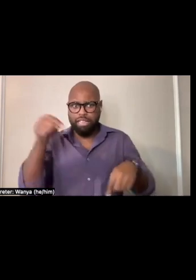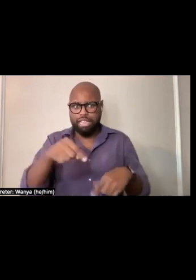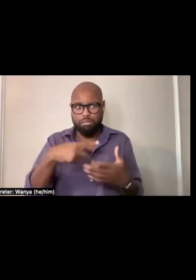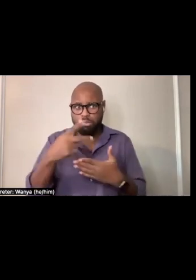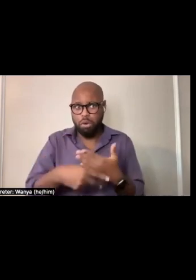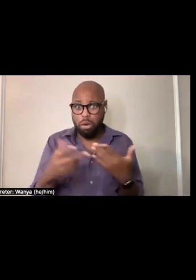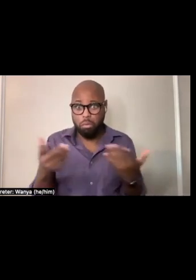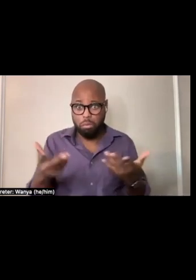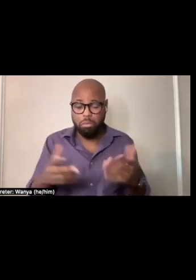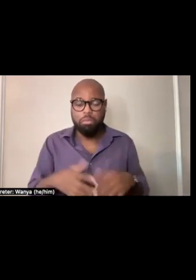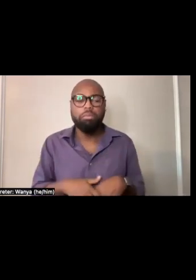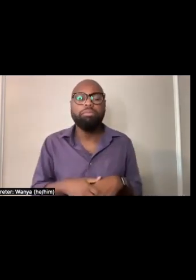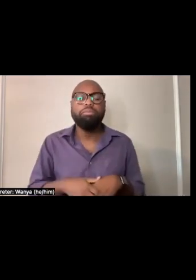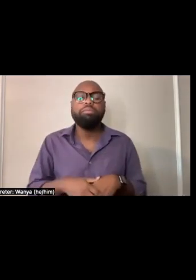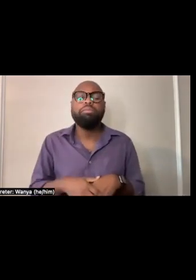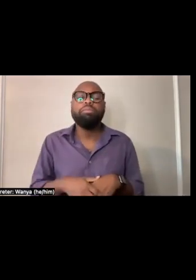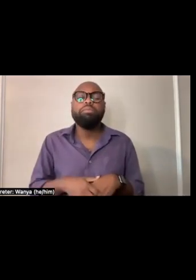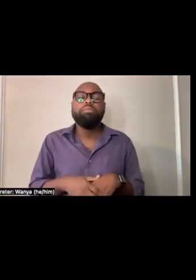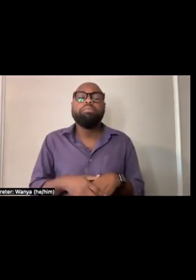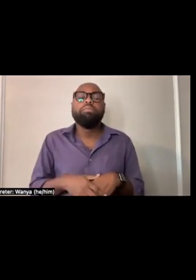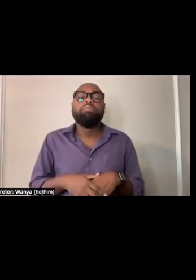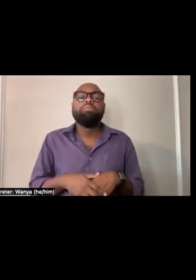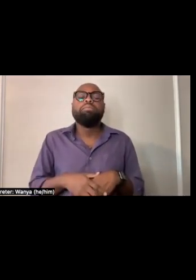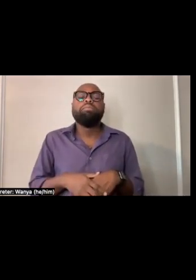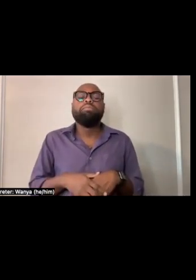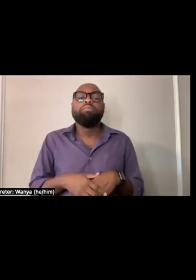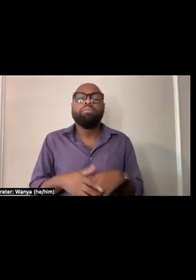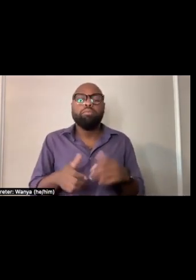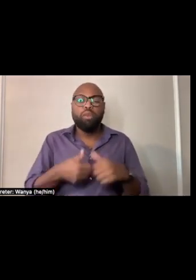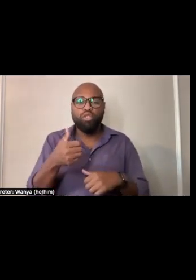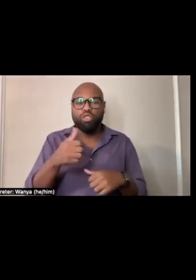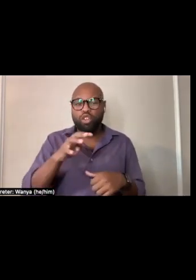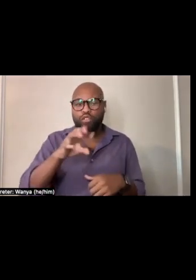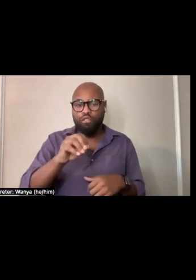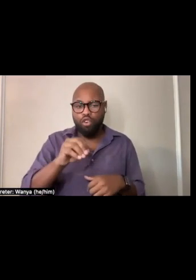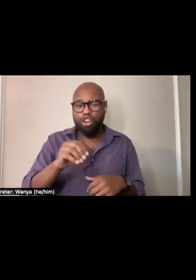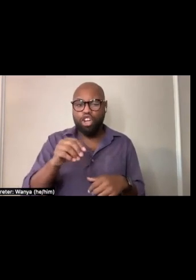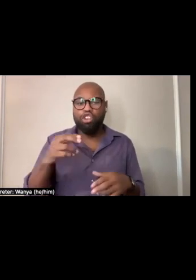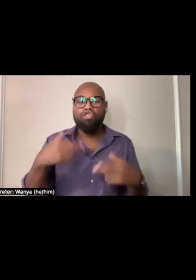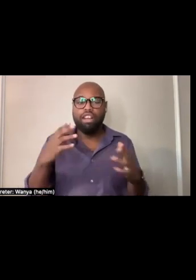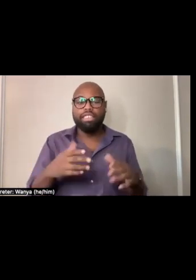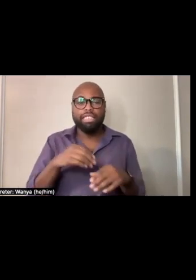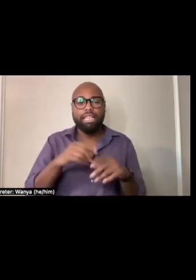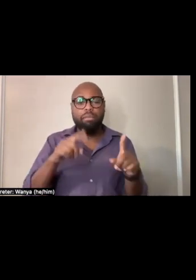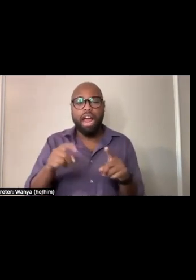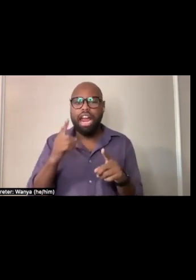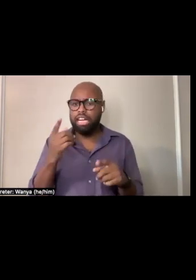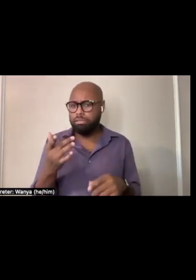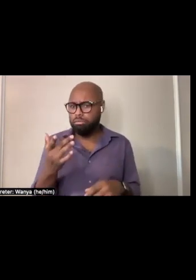Most of the initial 40 residents in the pilot chose to remain in Oakdays as it is being